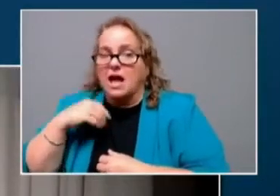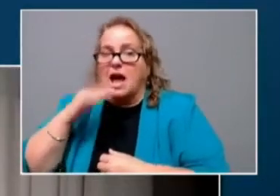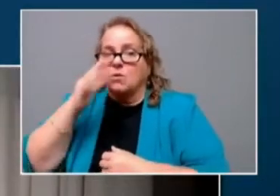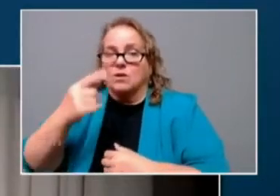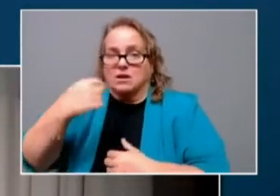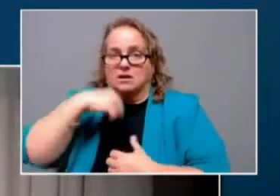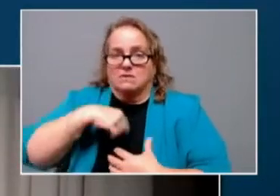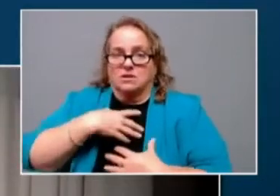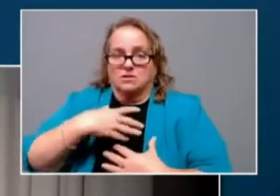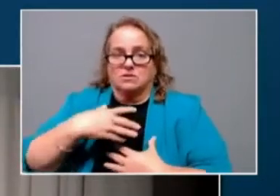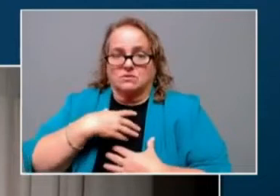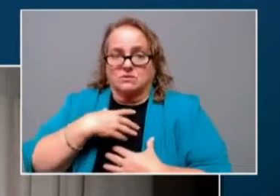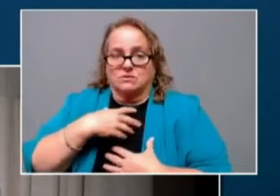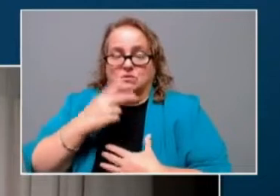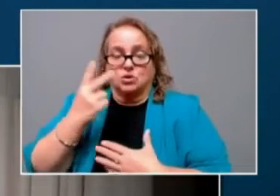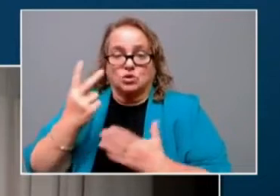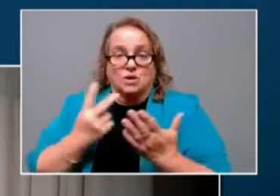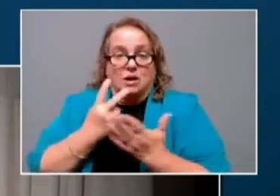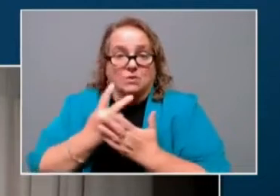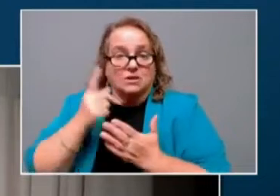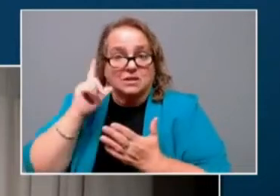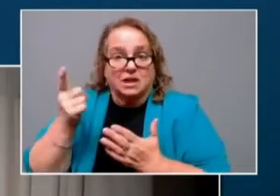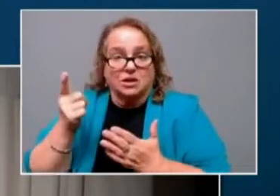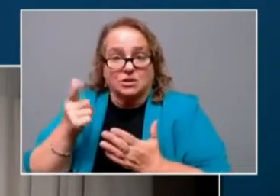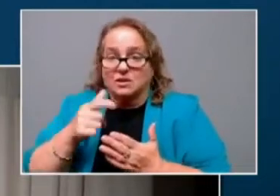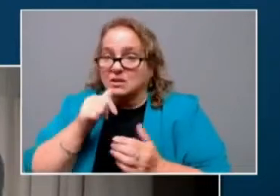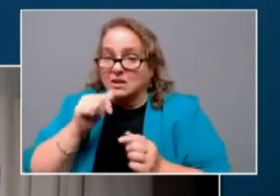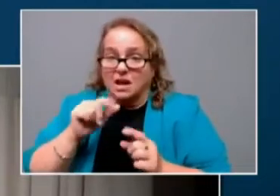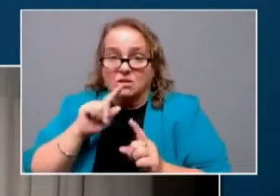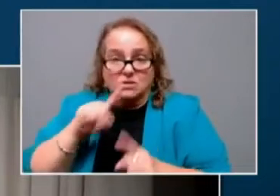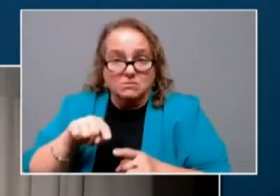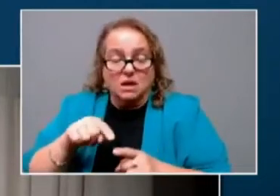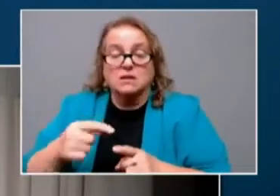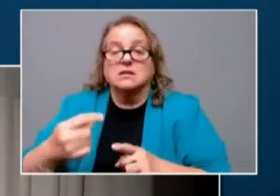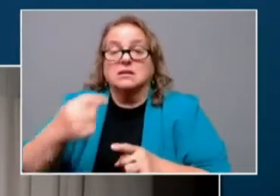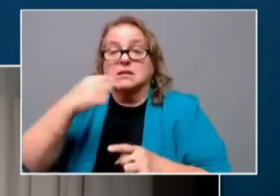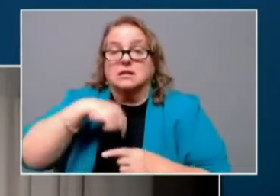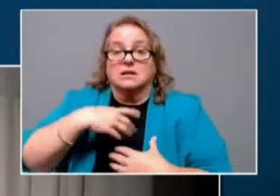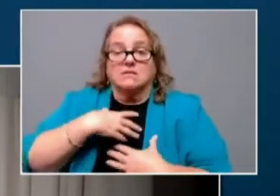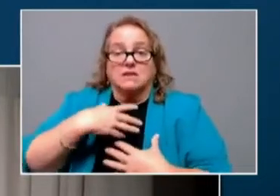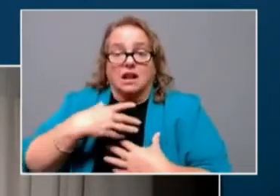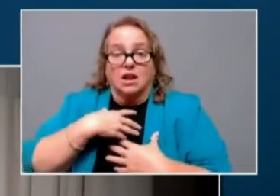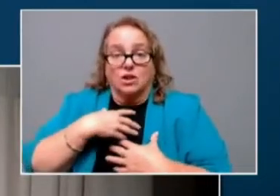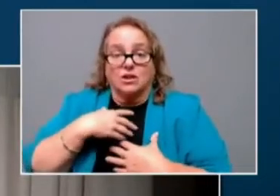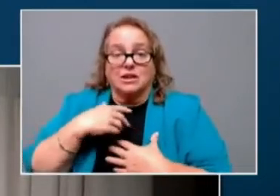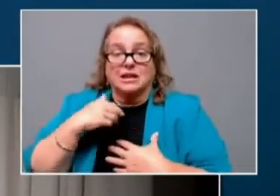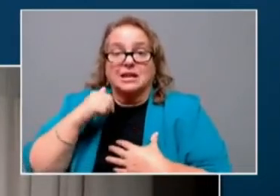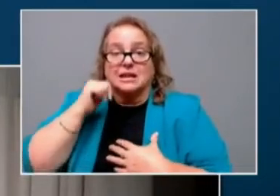Unresponsive. Put him on a ventilator next day he was made comfort measures on the ventilator. He passed away.